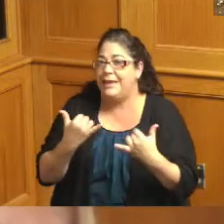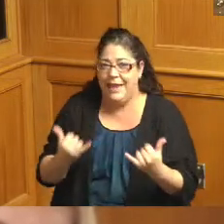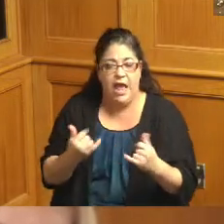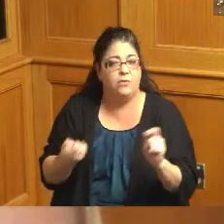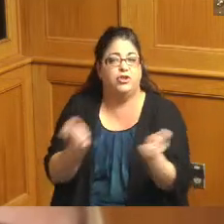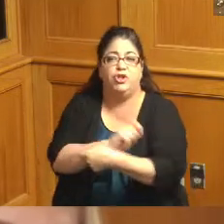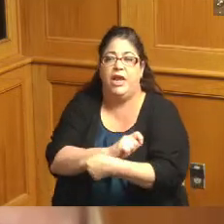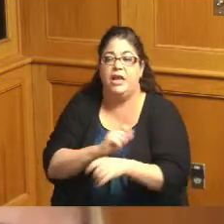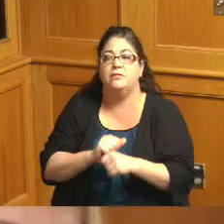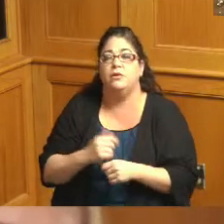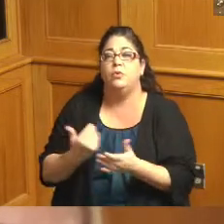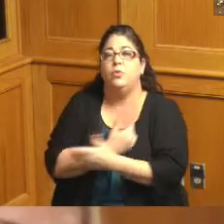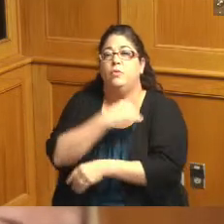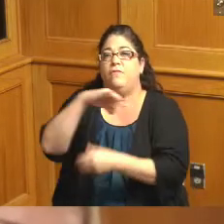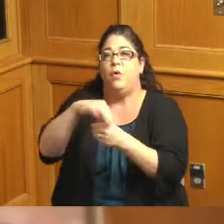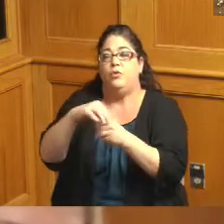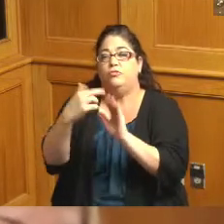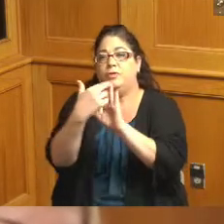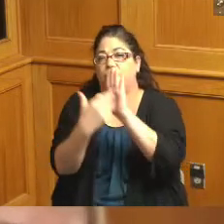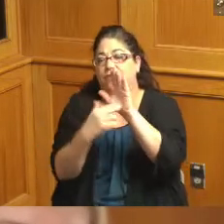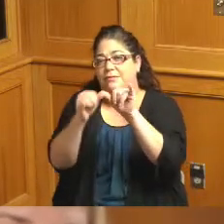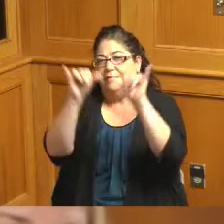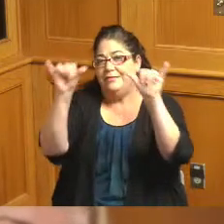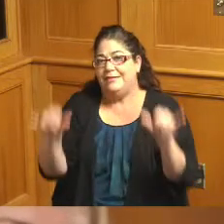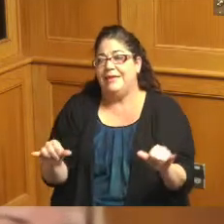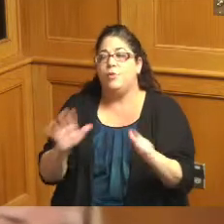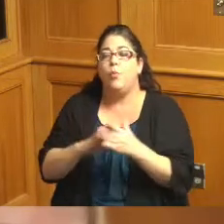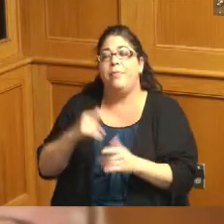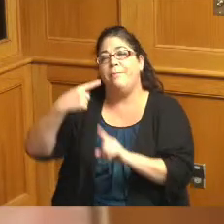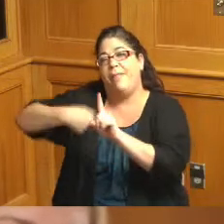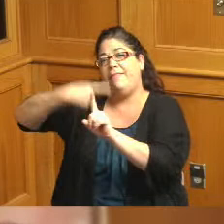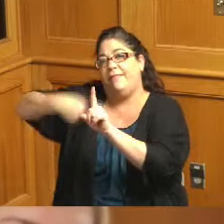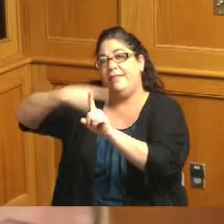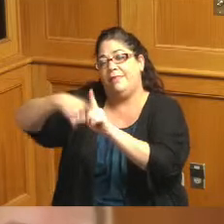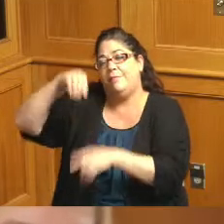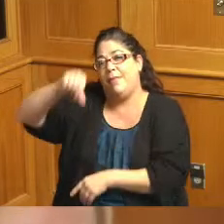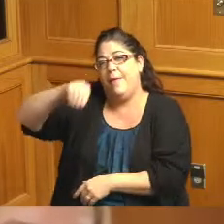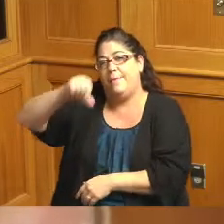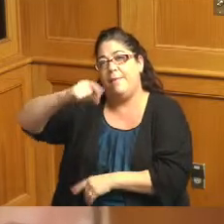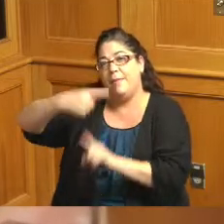voter registration system okay and that will be on a subscription model so that will be coming in